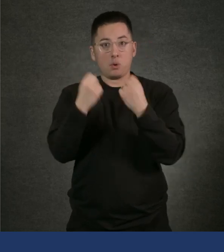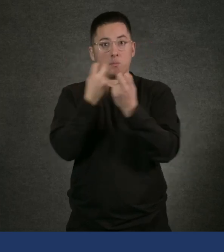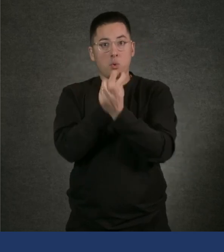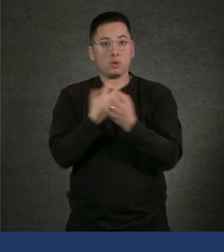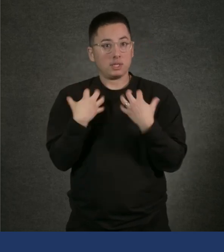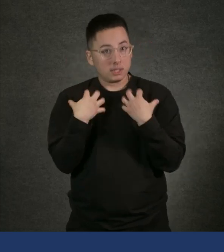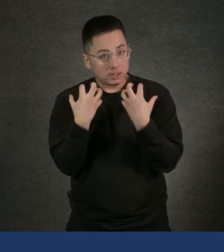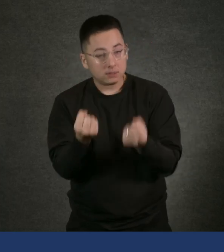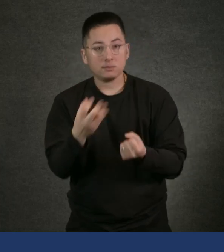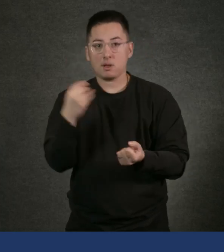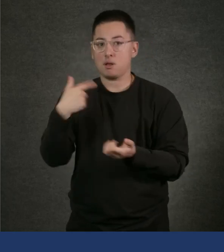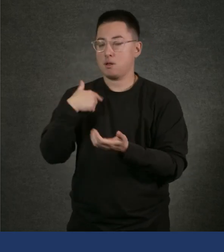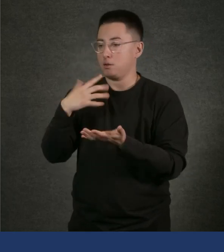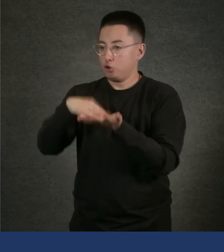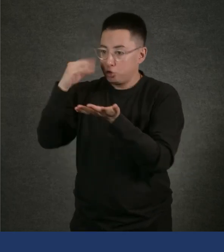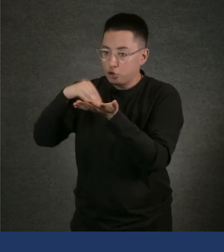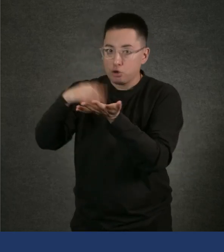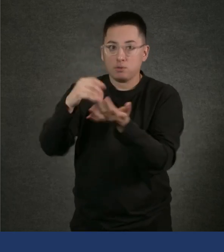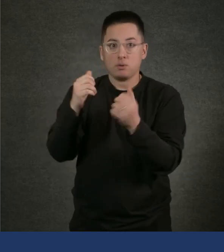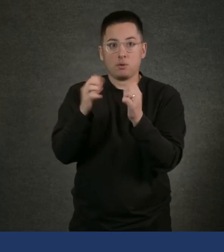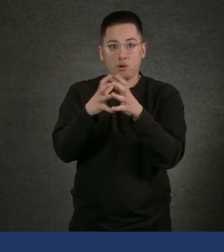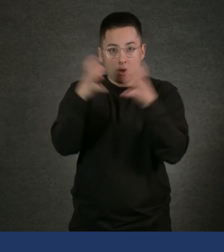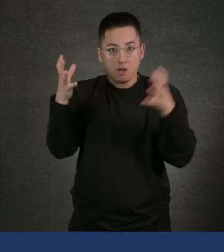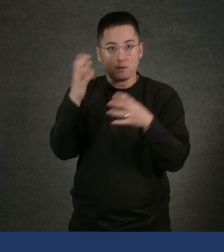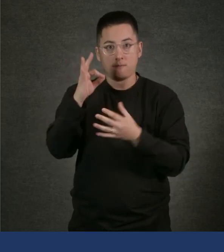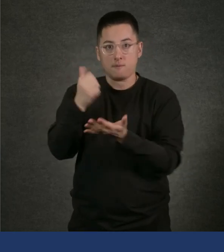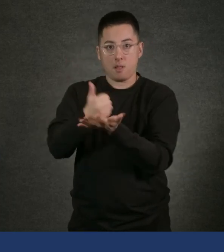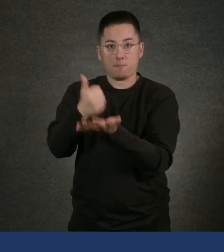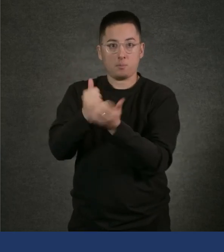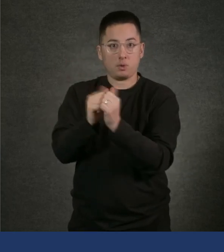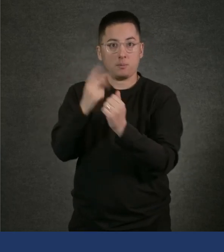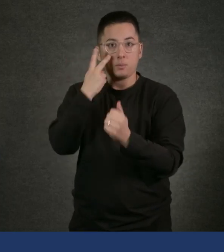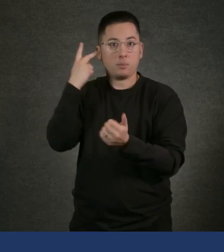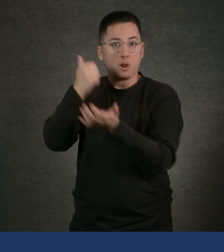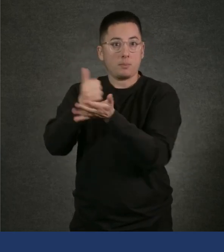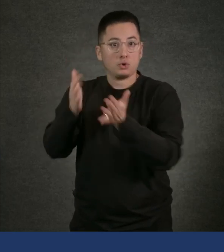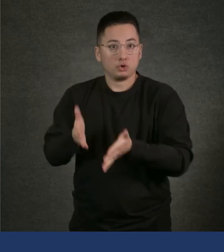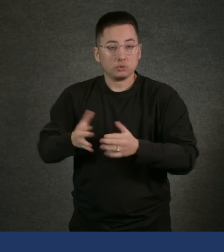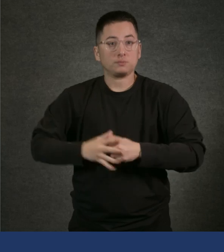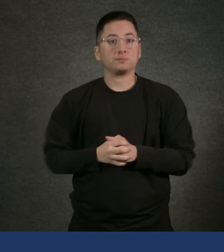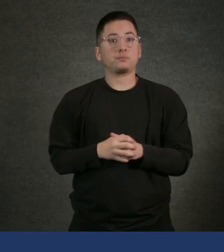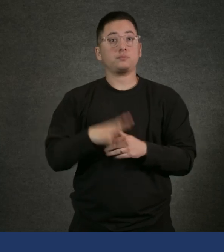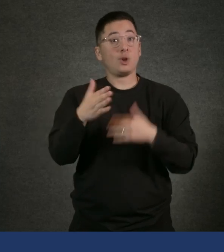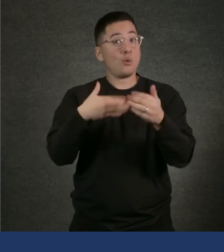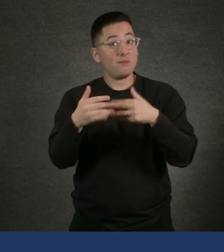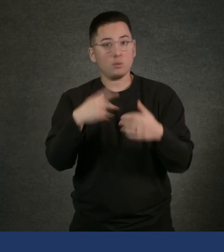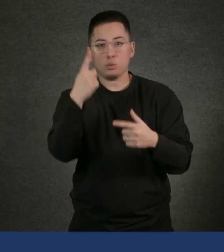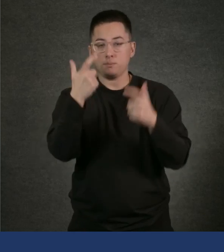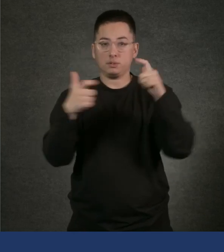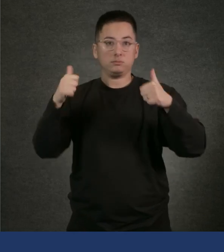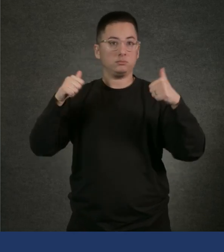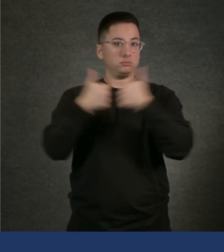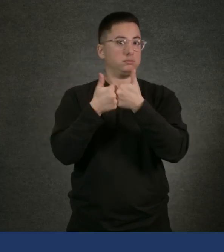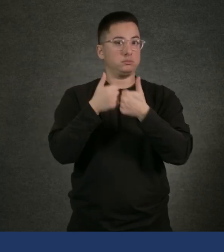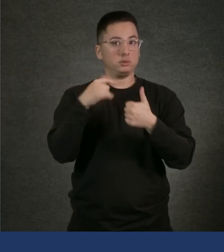and I have learned many memory helpers. One of the many difficulties that I continue to deal with is safe driving.